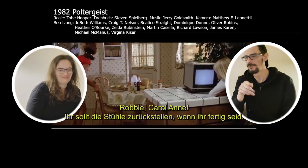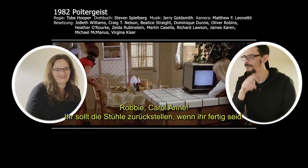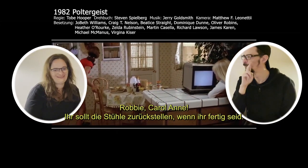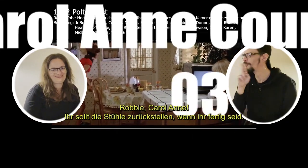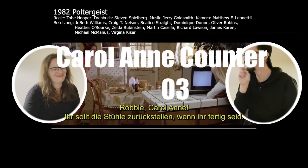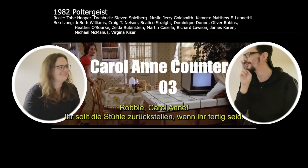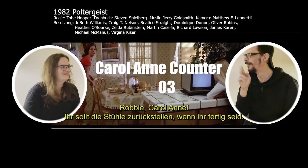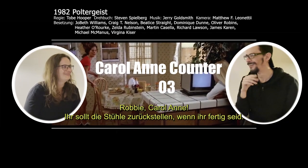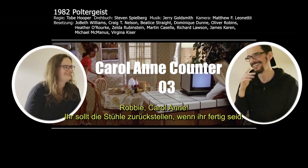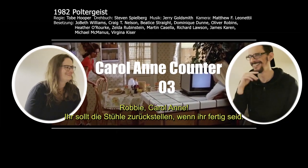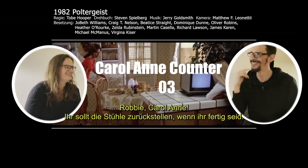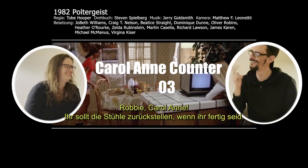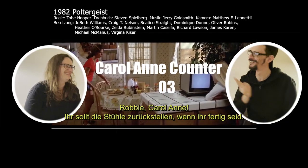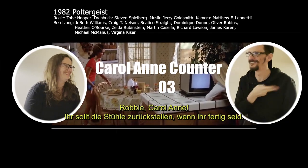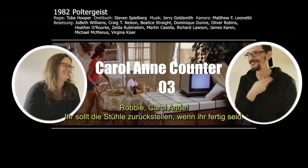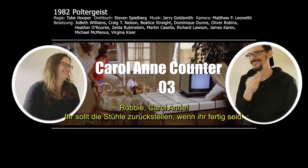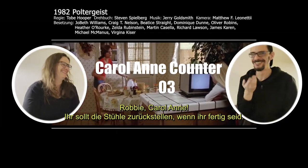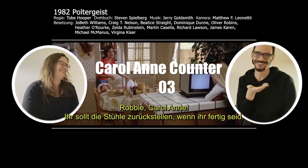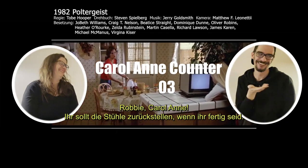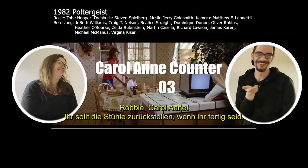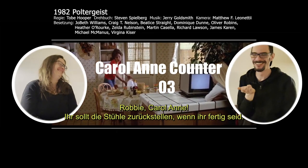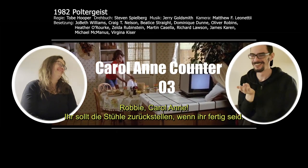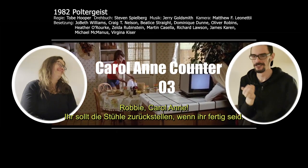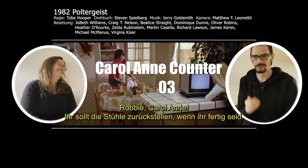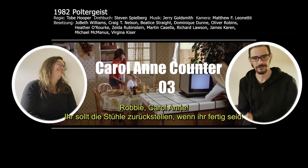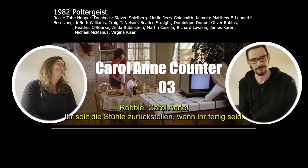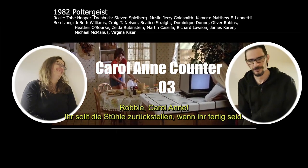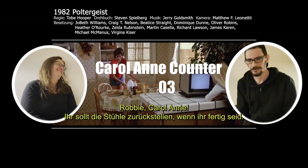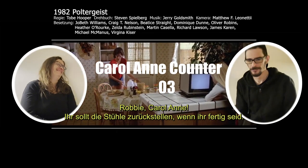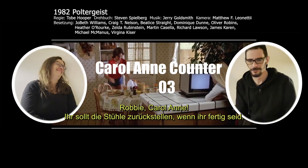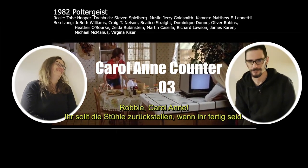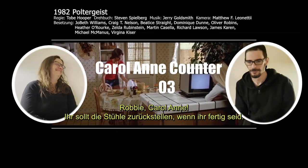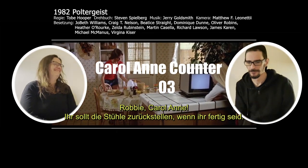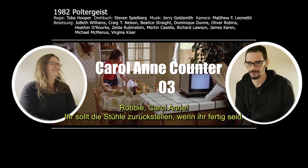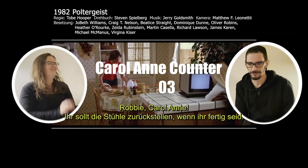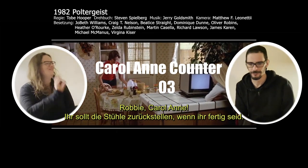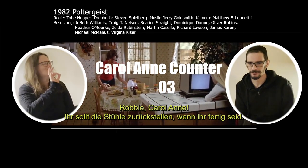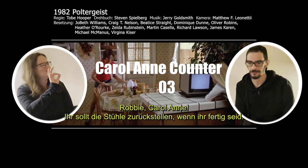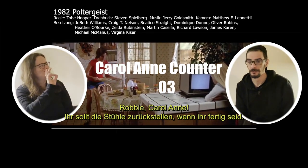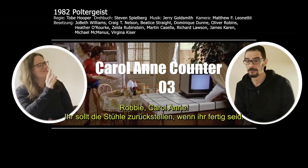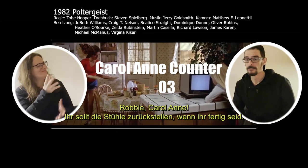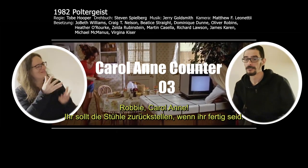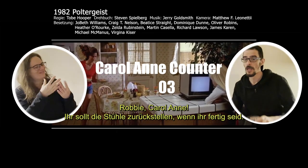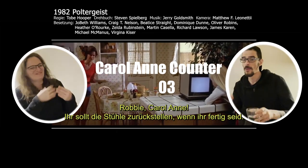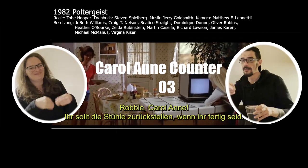How the mother smiles with pride as her daughter faces the construction workers. A good family.